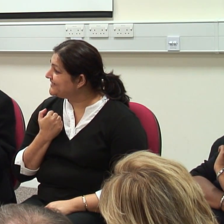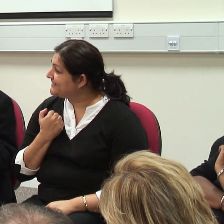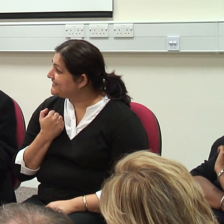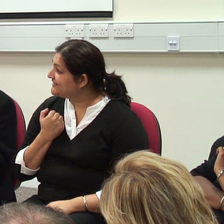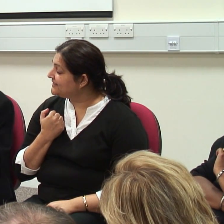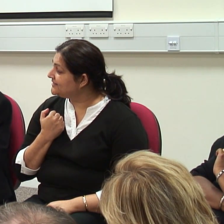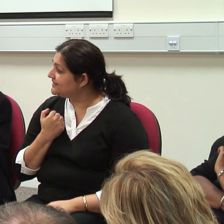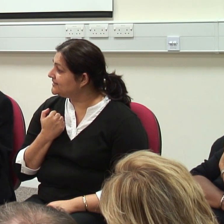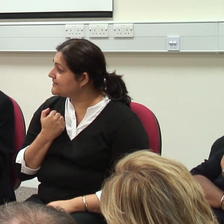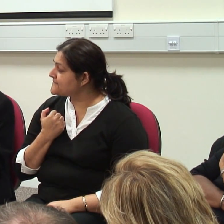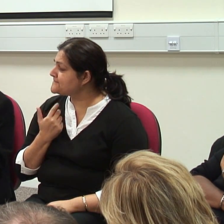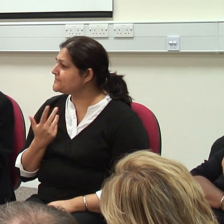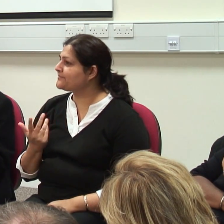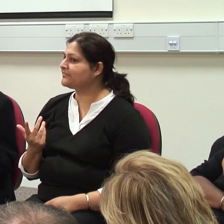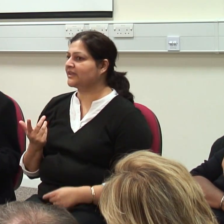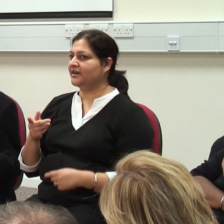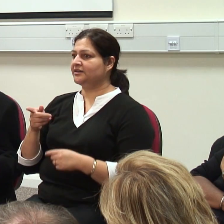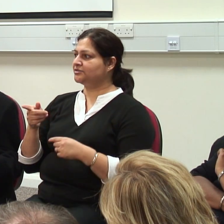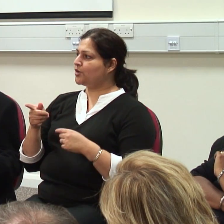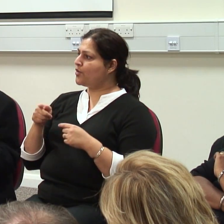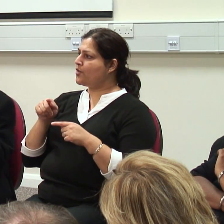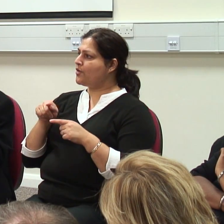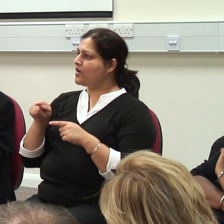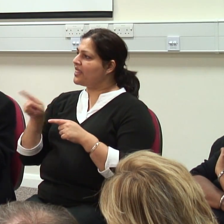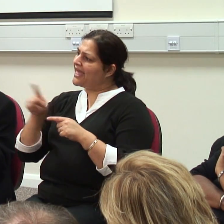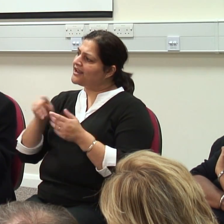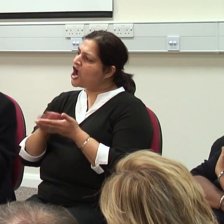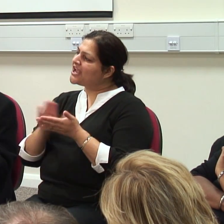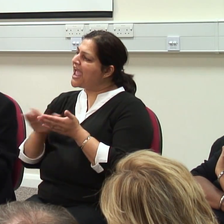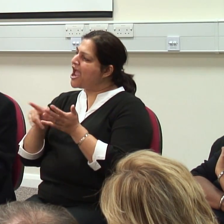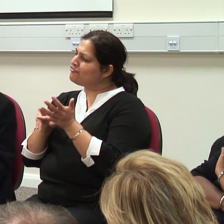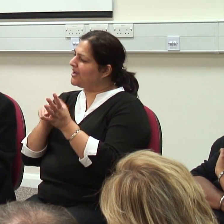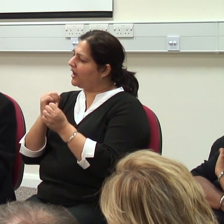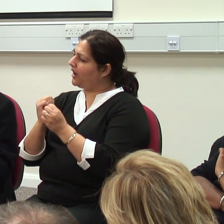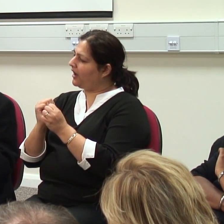say for average Hungarians: should you go to America or should you go to Russia?